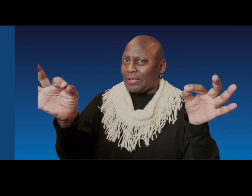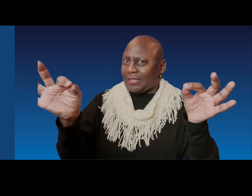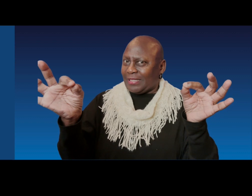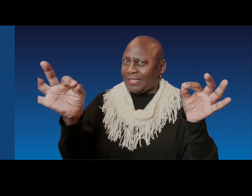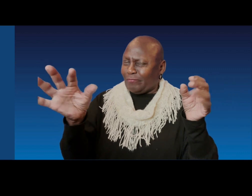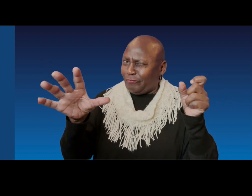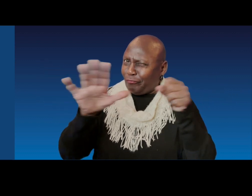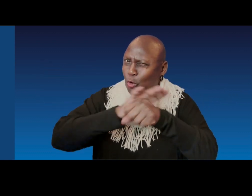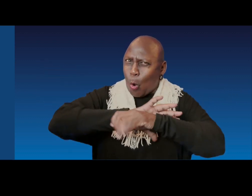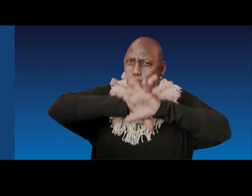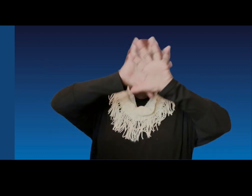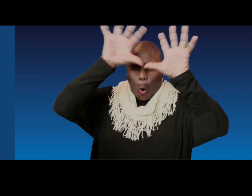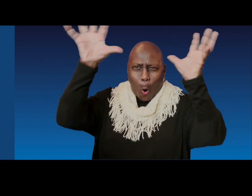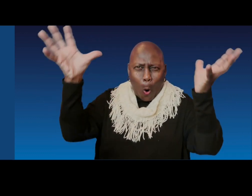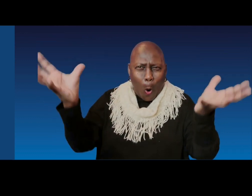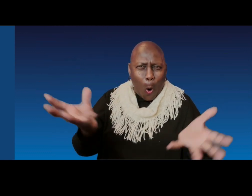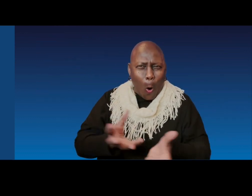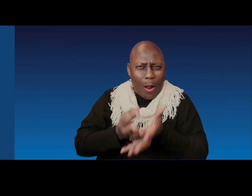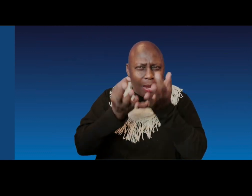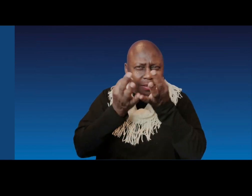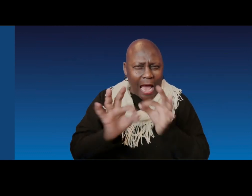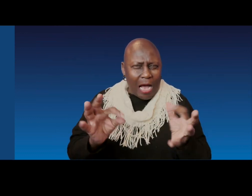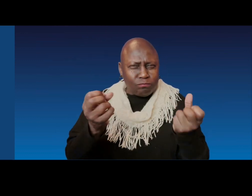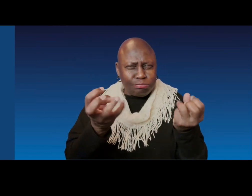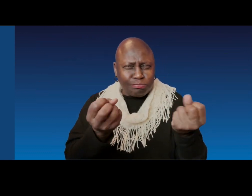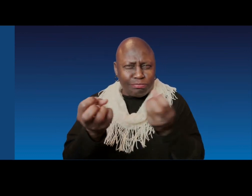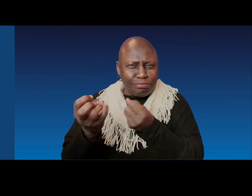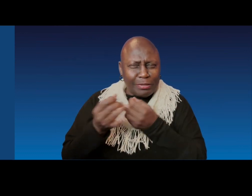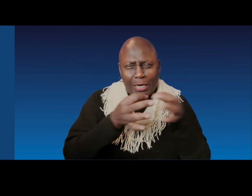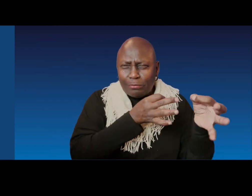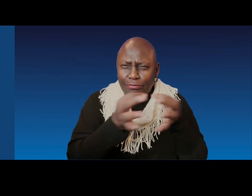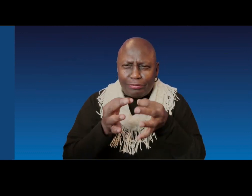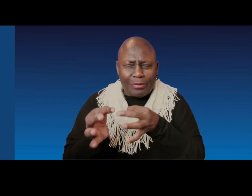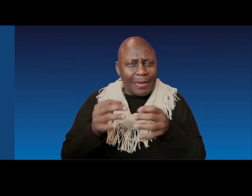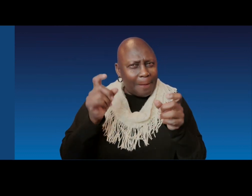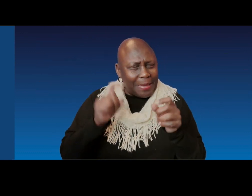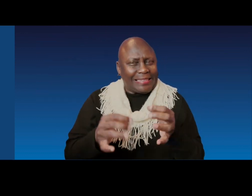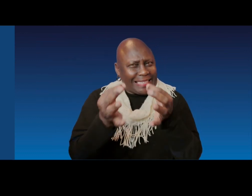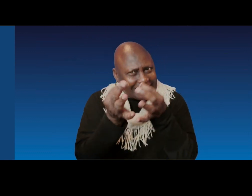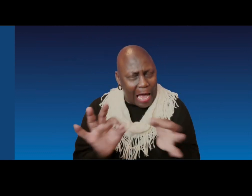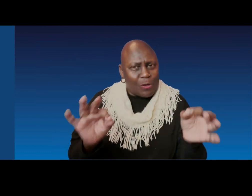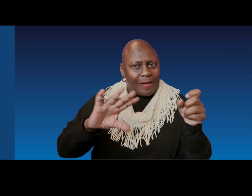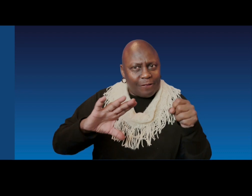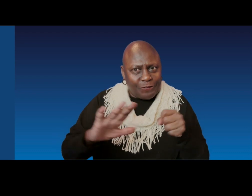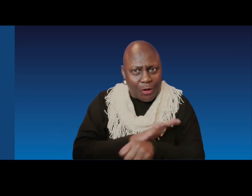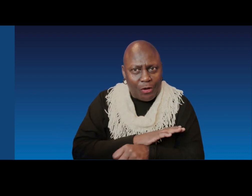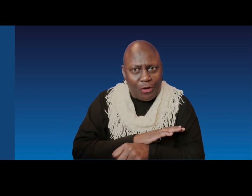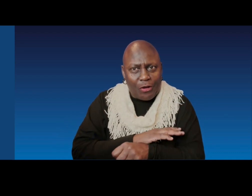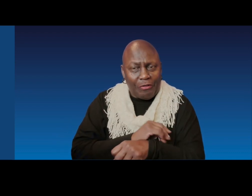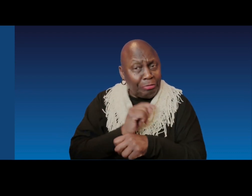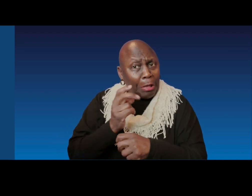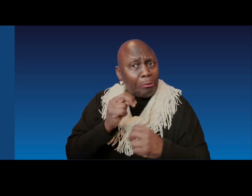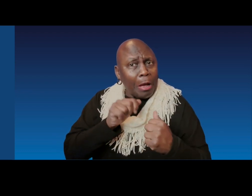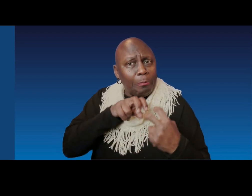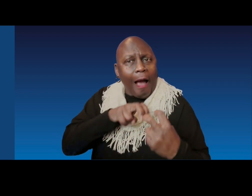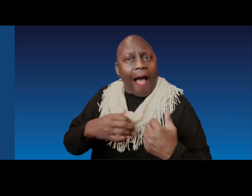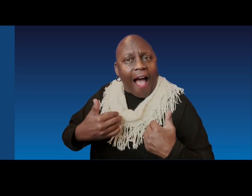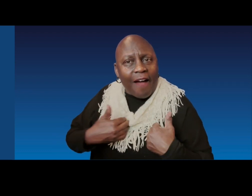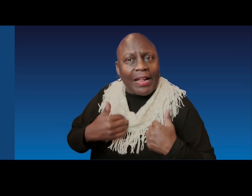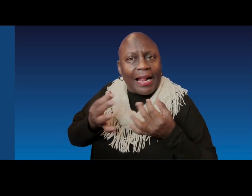Often the student falls behind because this isn't language. It is not language. The student needs a holistic,